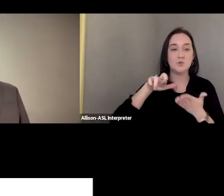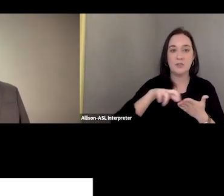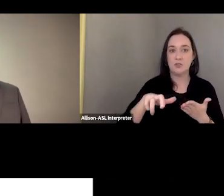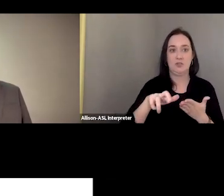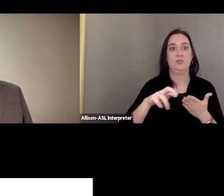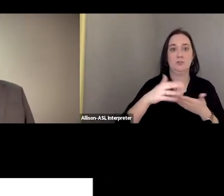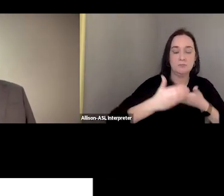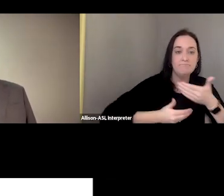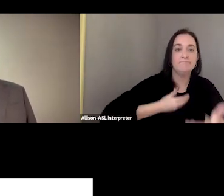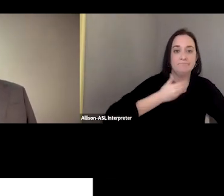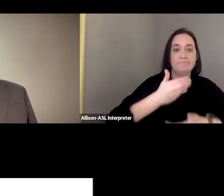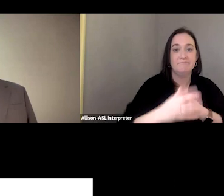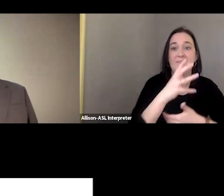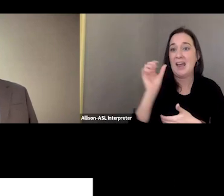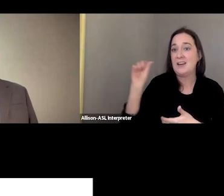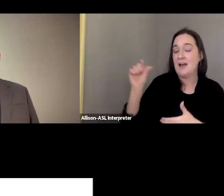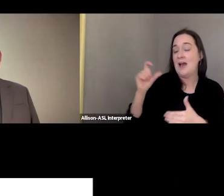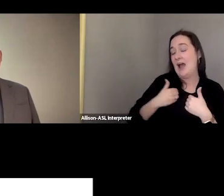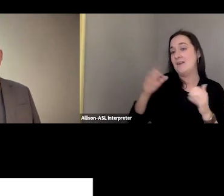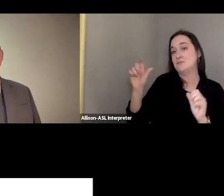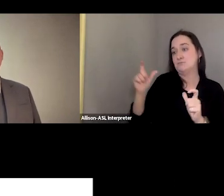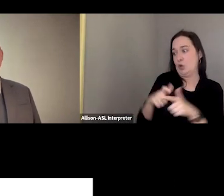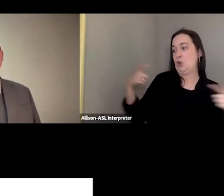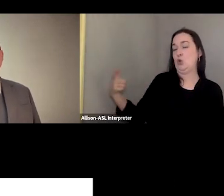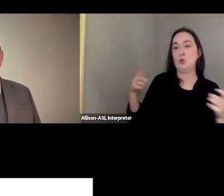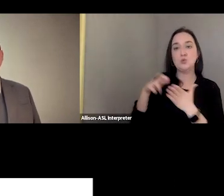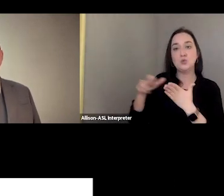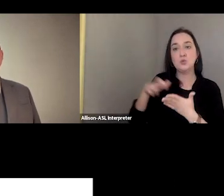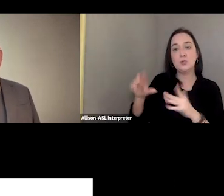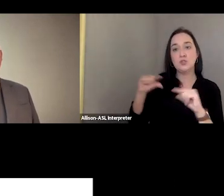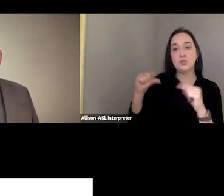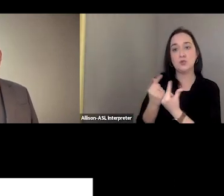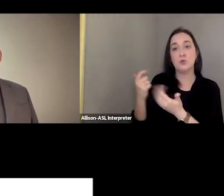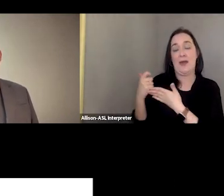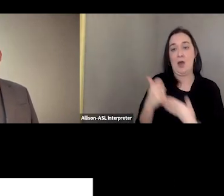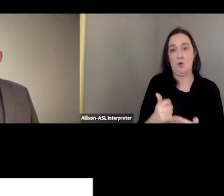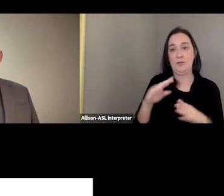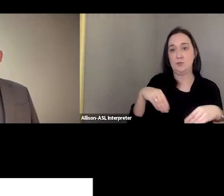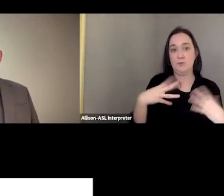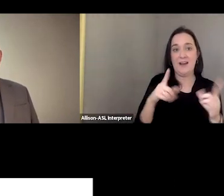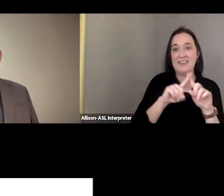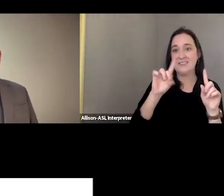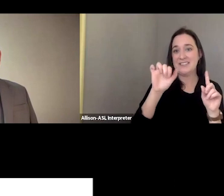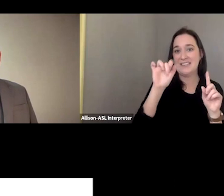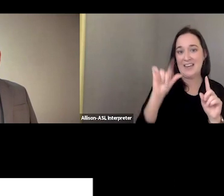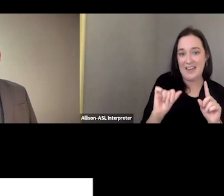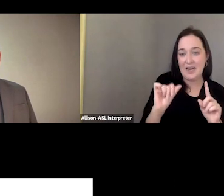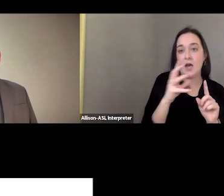who's actually helped put together this work. And I'm going to highlight some of the individuals who are on our research team and what they've recently done,